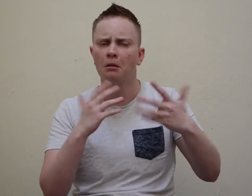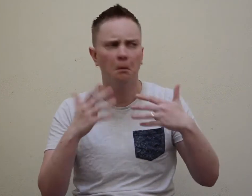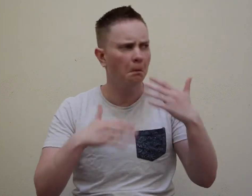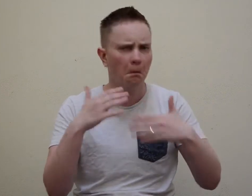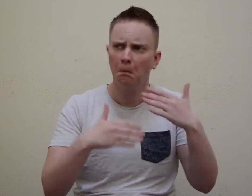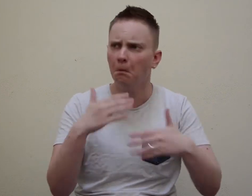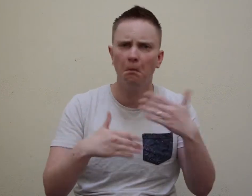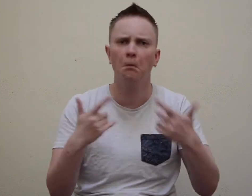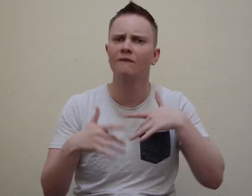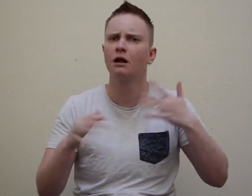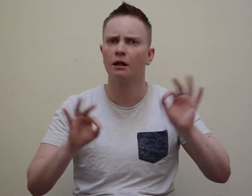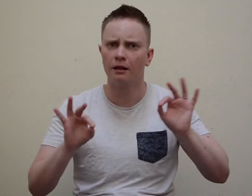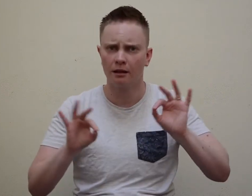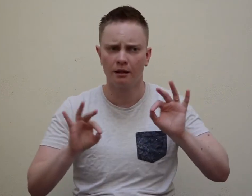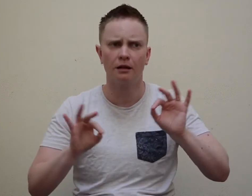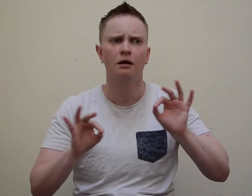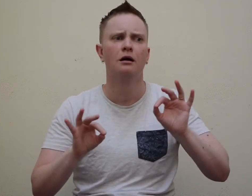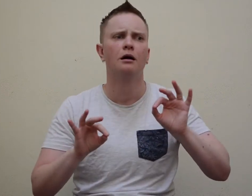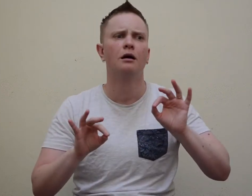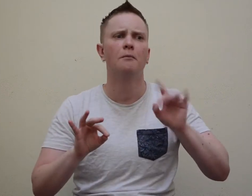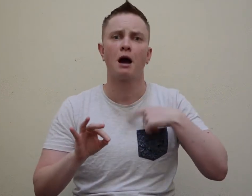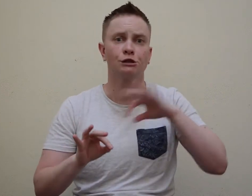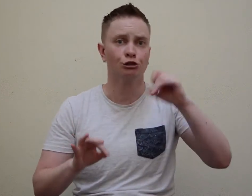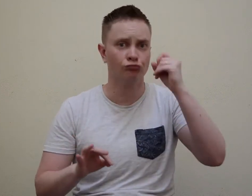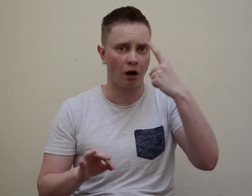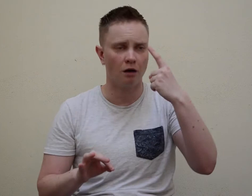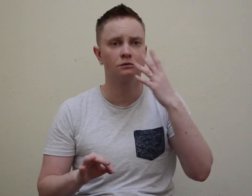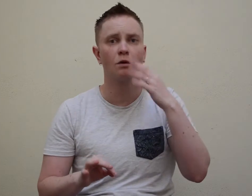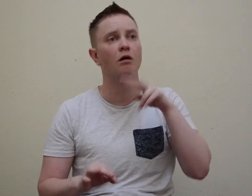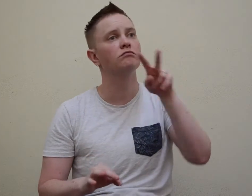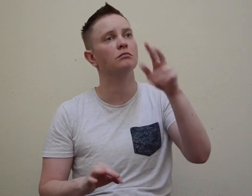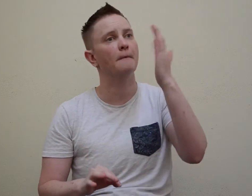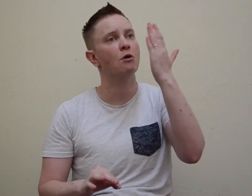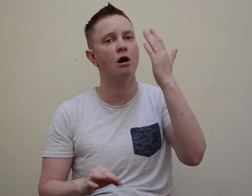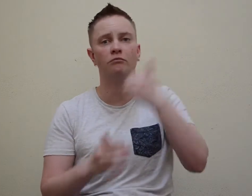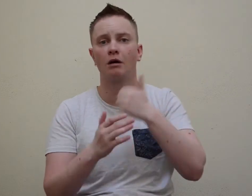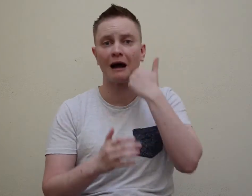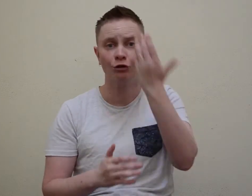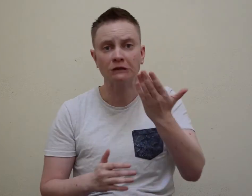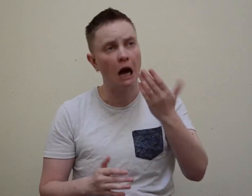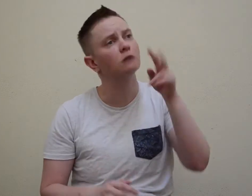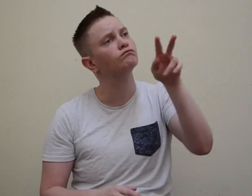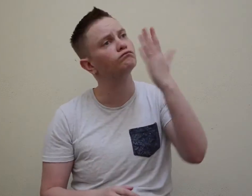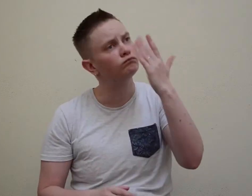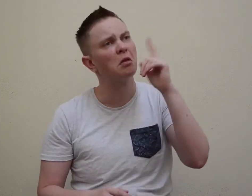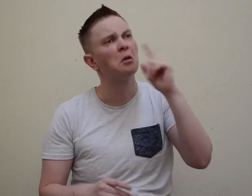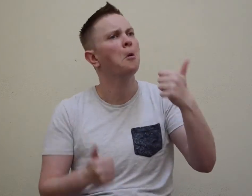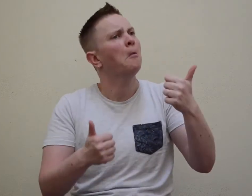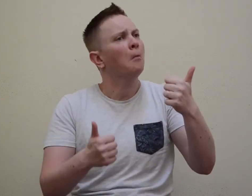things were stable. I didn't feel like too much had changed. But I didn't realize, looking in the mirror, because I looked at myself in the mirror every day,